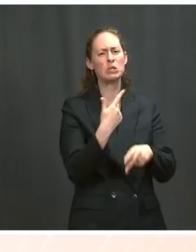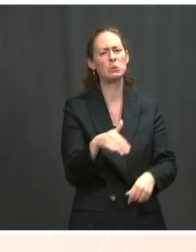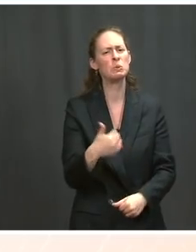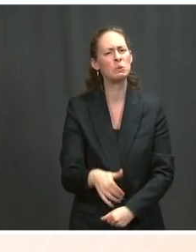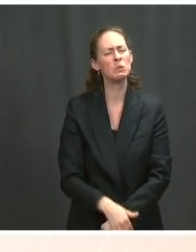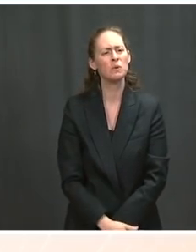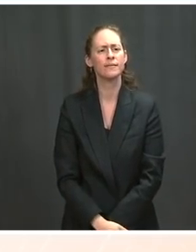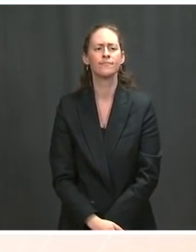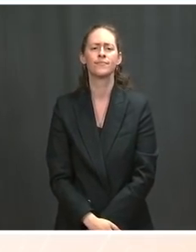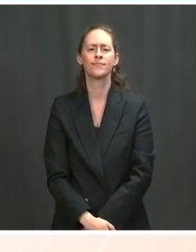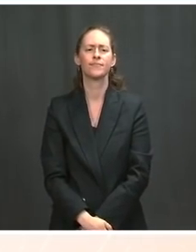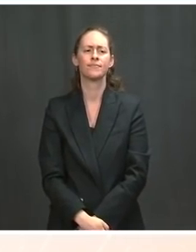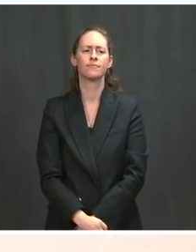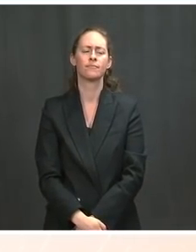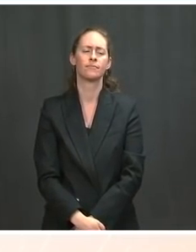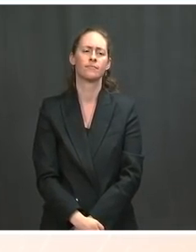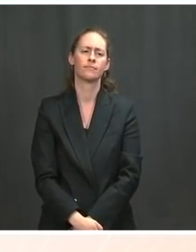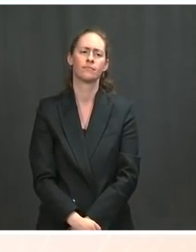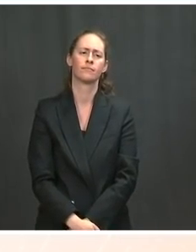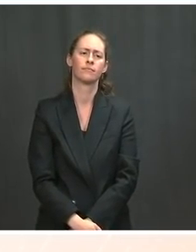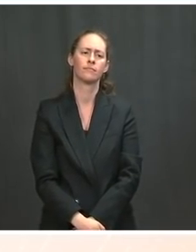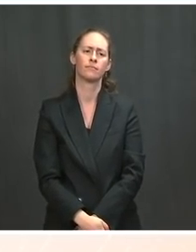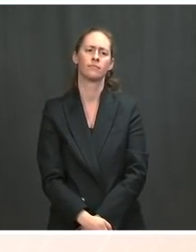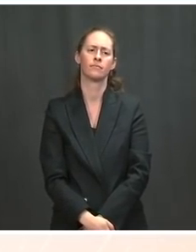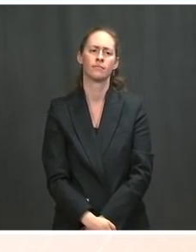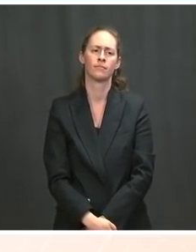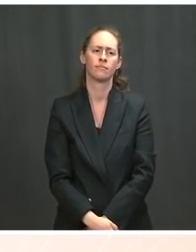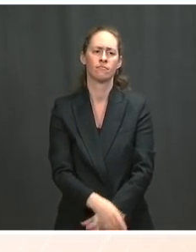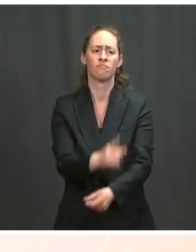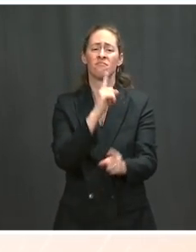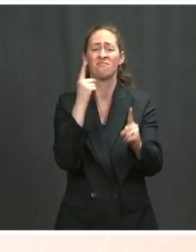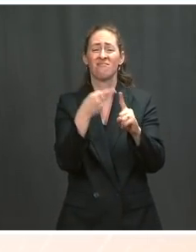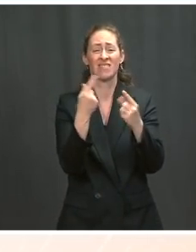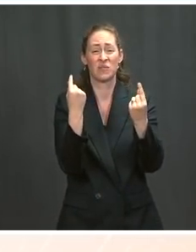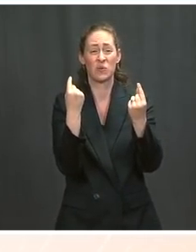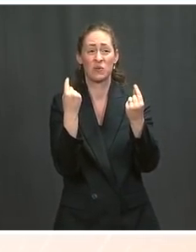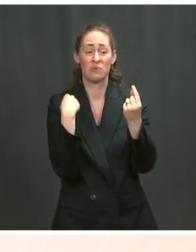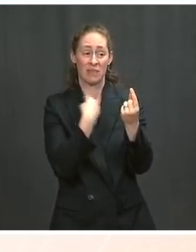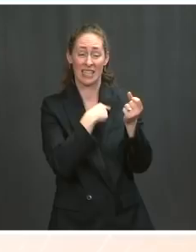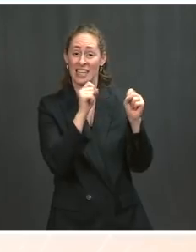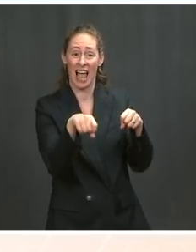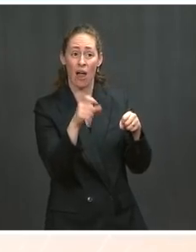is to work with leaders in the region -- whether they're the Israelis or the Palestinians --